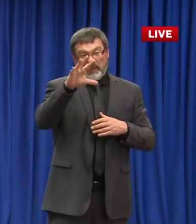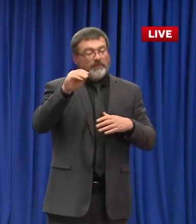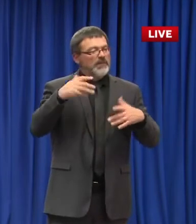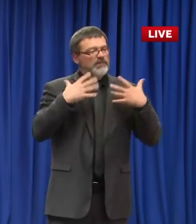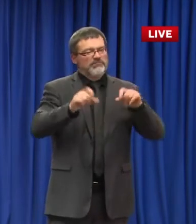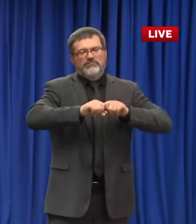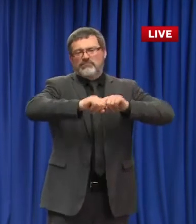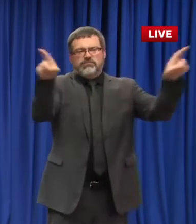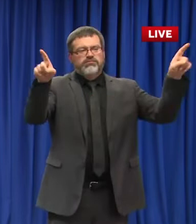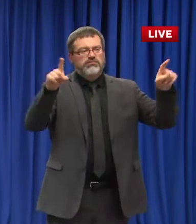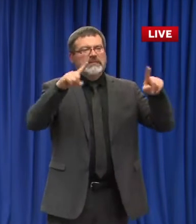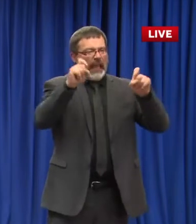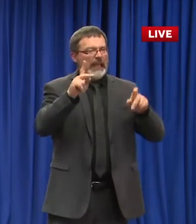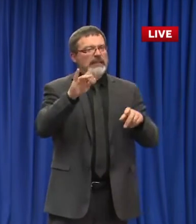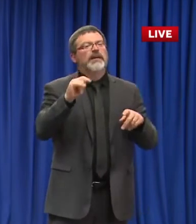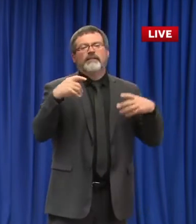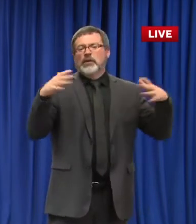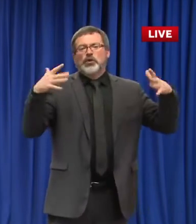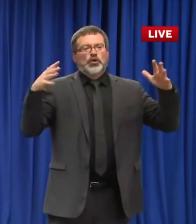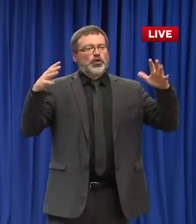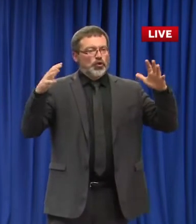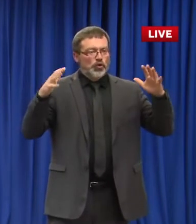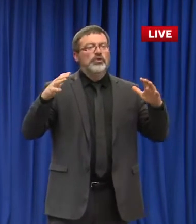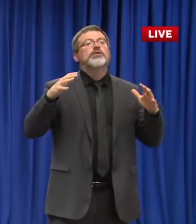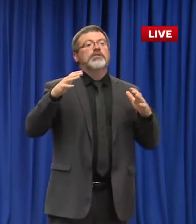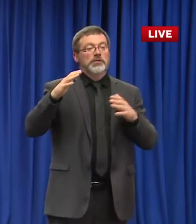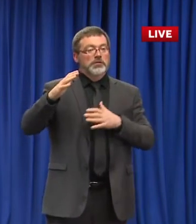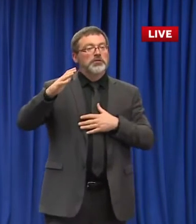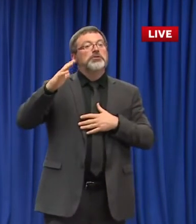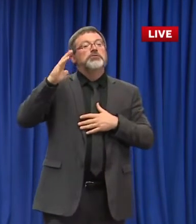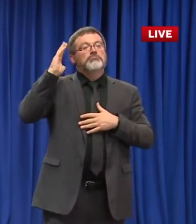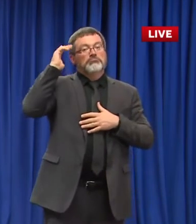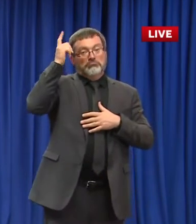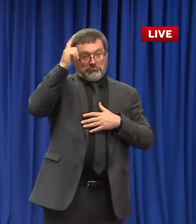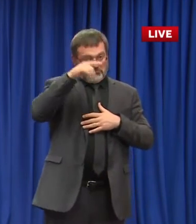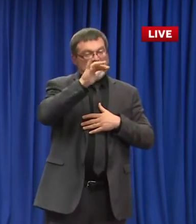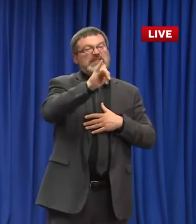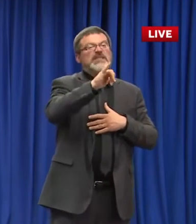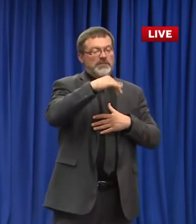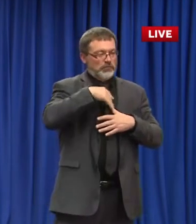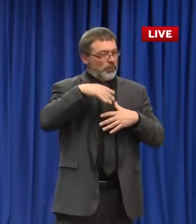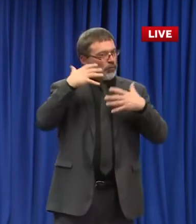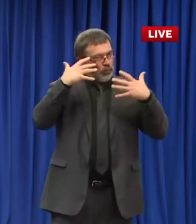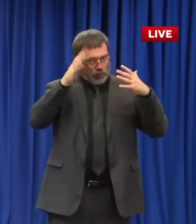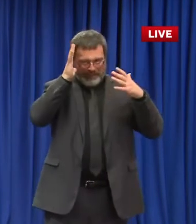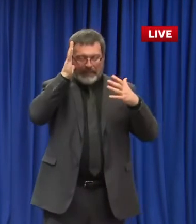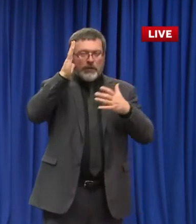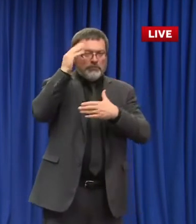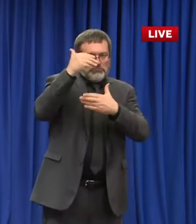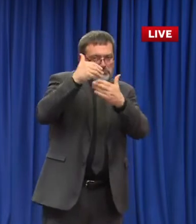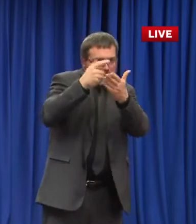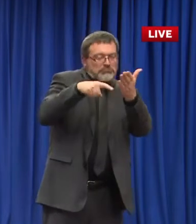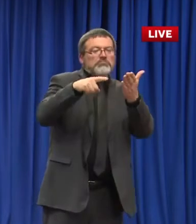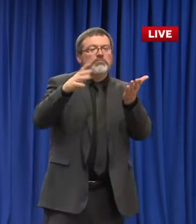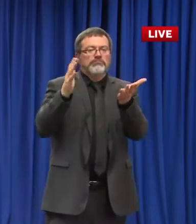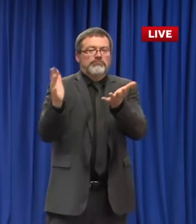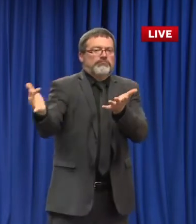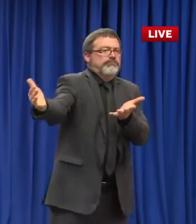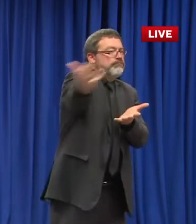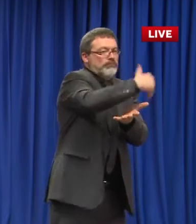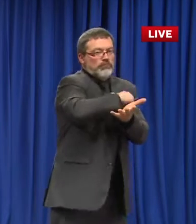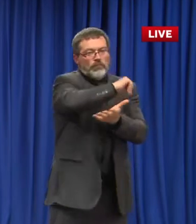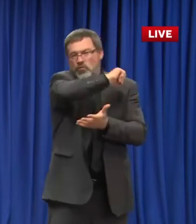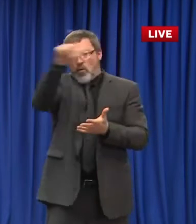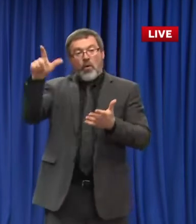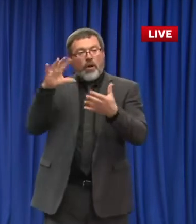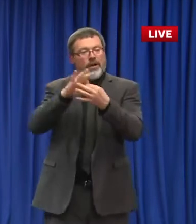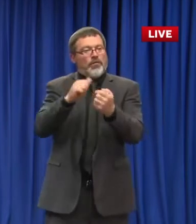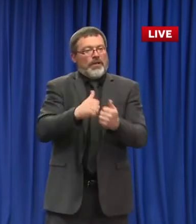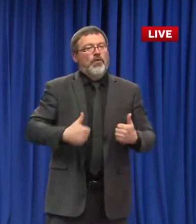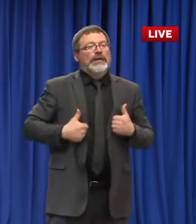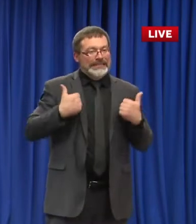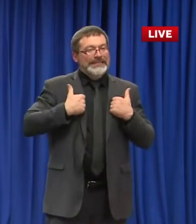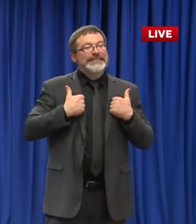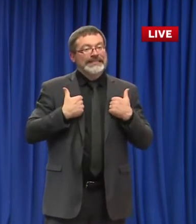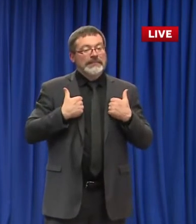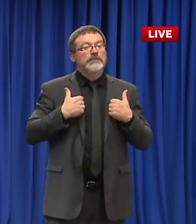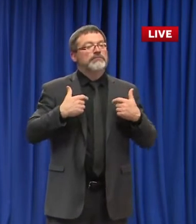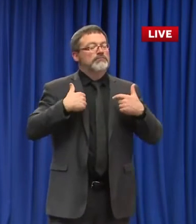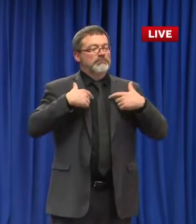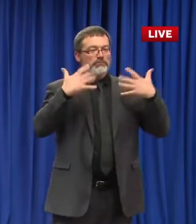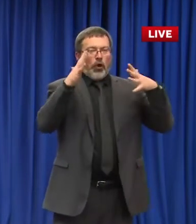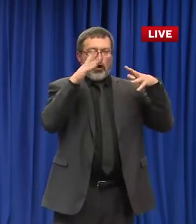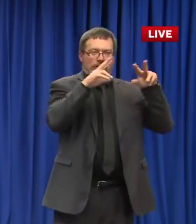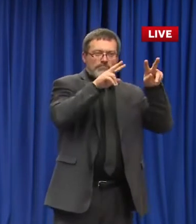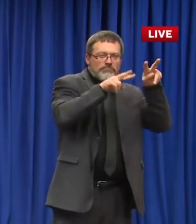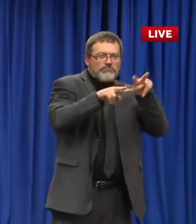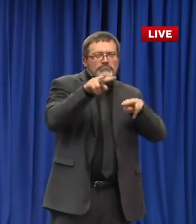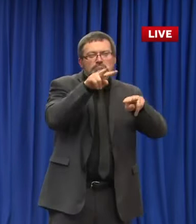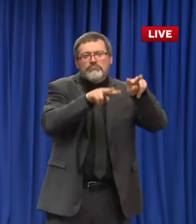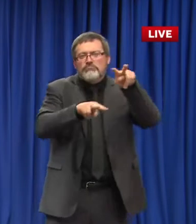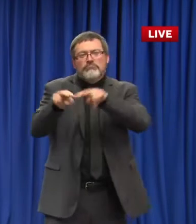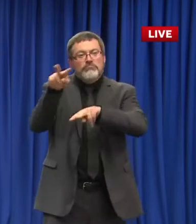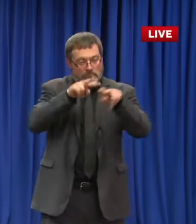WE SHOULD RECEIVE THE REMAINDER AND AT THAT POINT WE WILL HAVE CHIEF SPECIMEN COLLECTION FOR ALL NURSING HOME RESIDENTS ACROSS THE STATE IN ADDITION LOOKING AT OUR LATEST NUMBERS